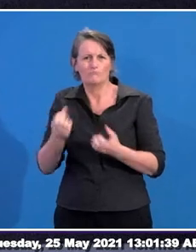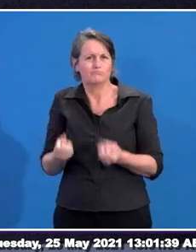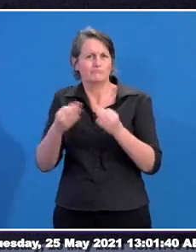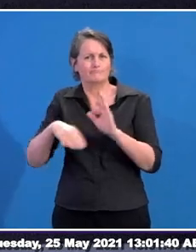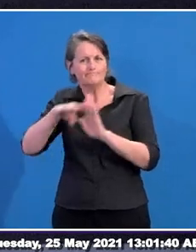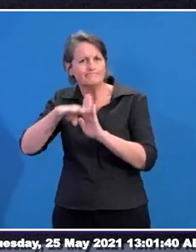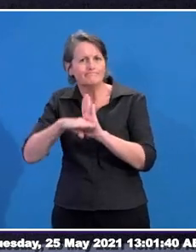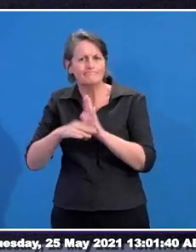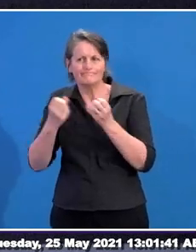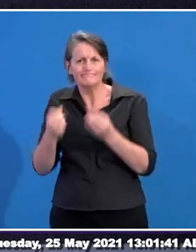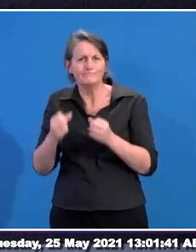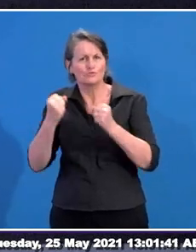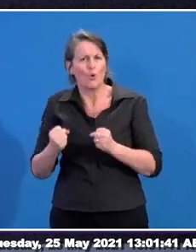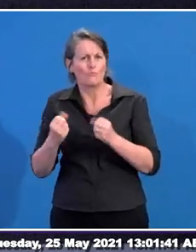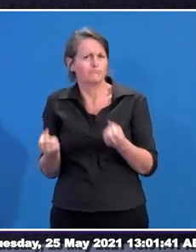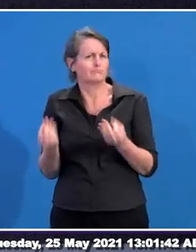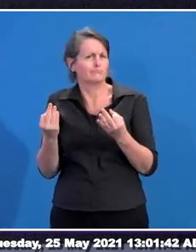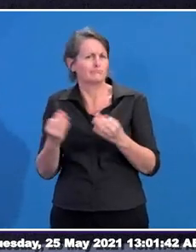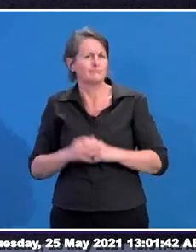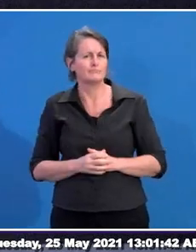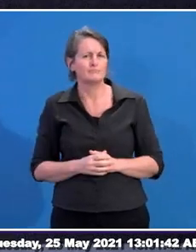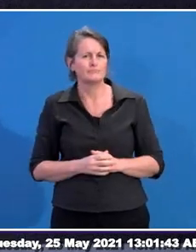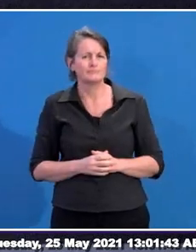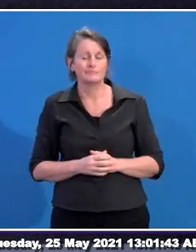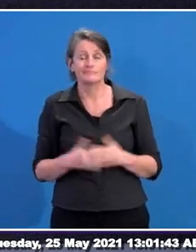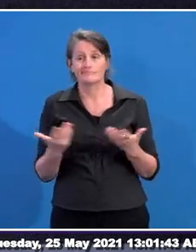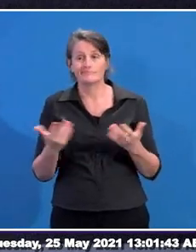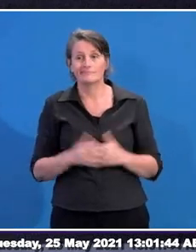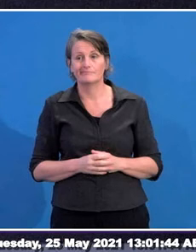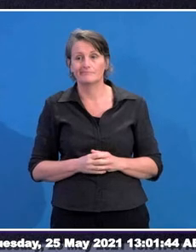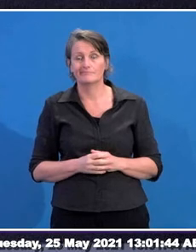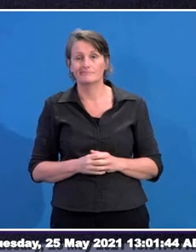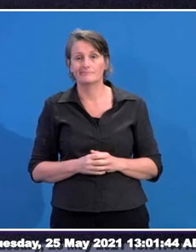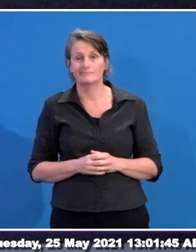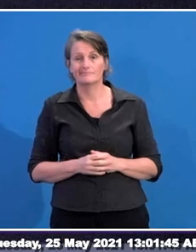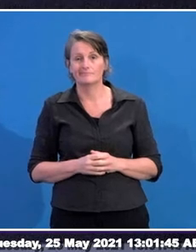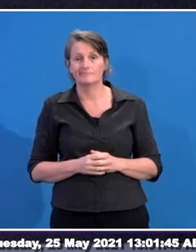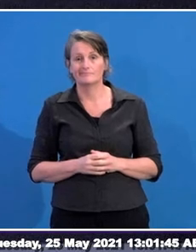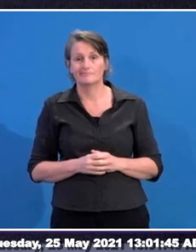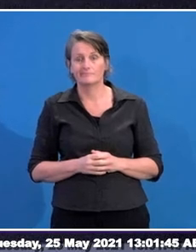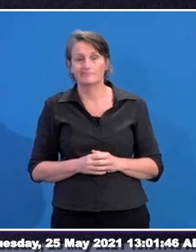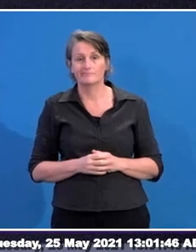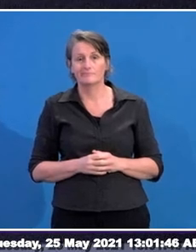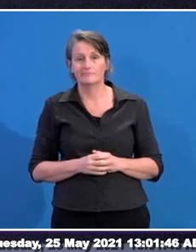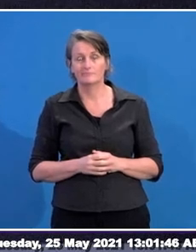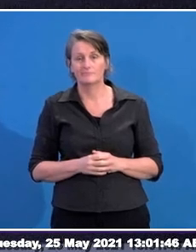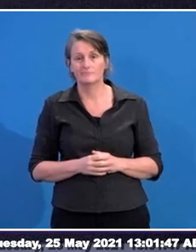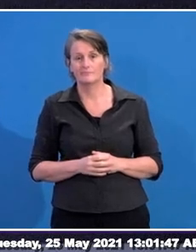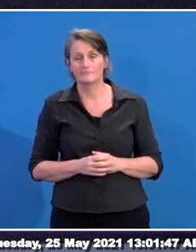You know, there are things that should be very obvious to support